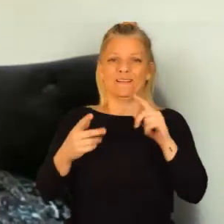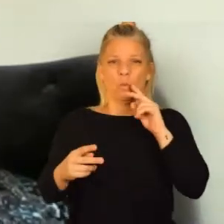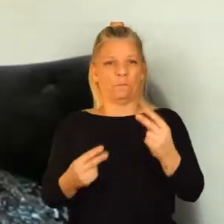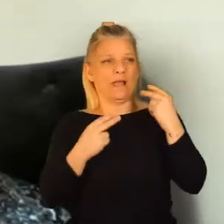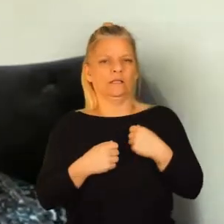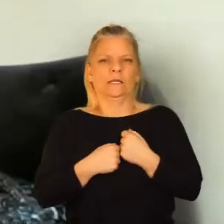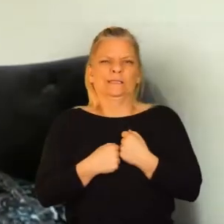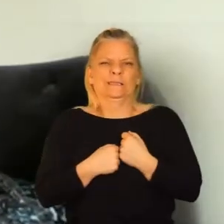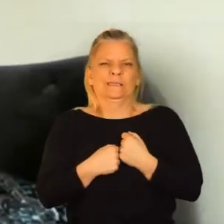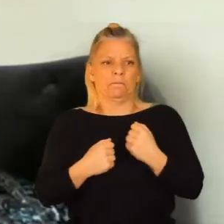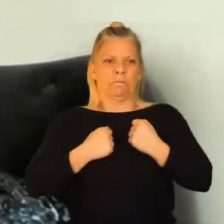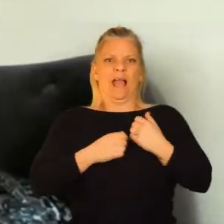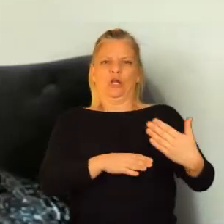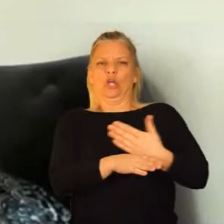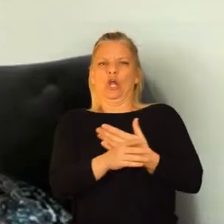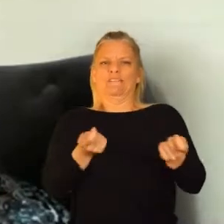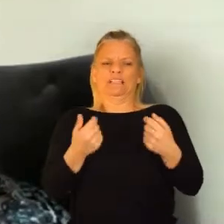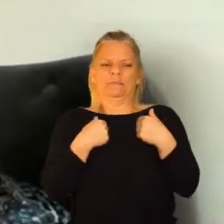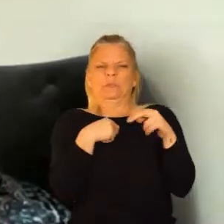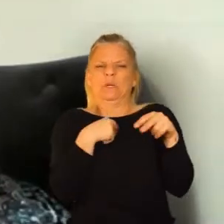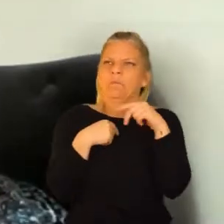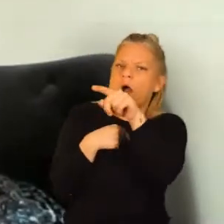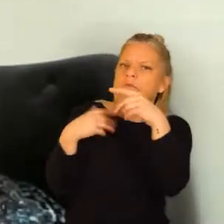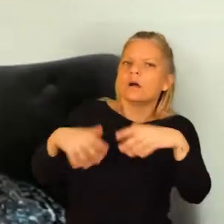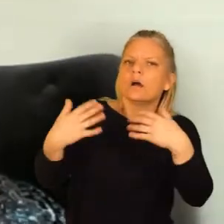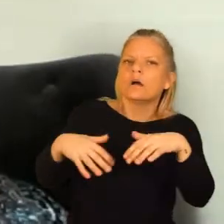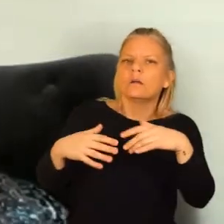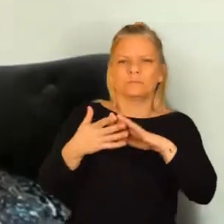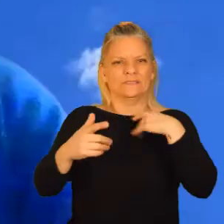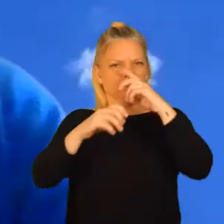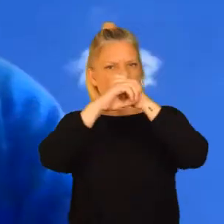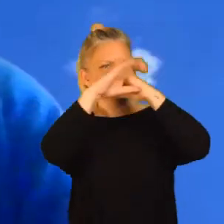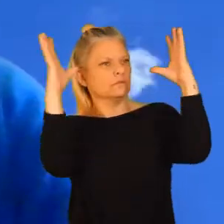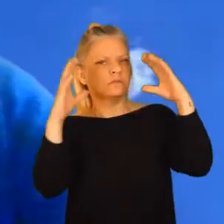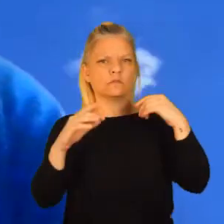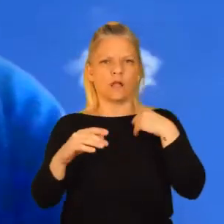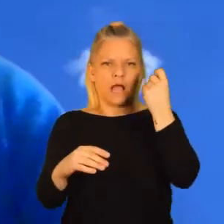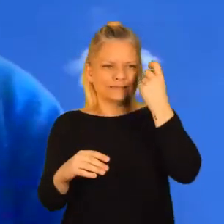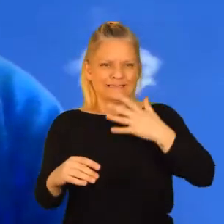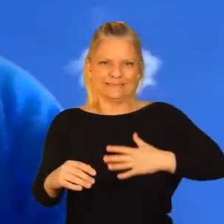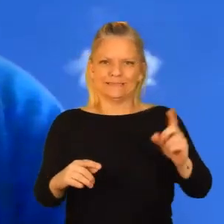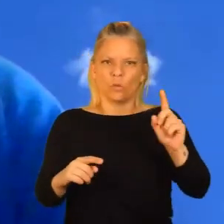group who was a great facilitator so I kind of modelled myself on him which is great but